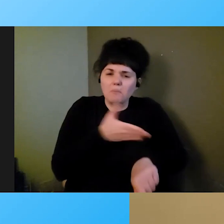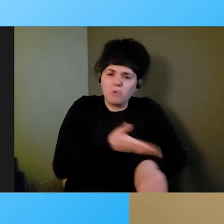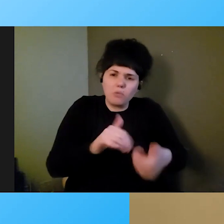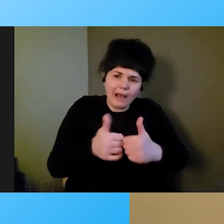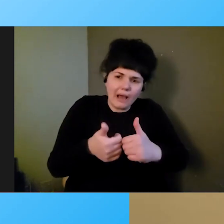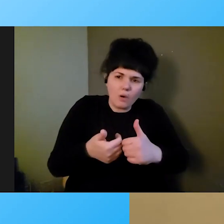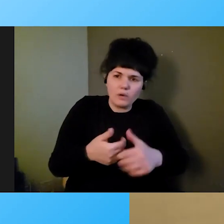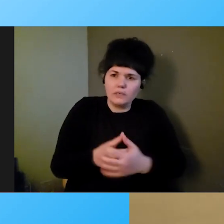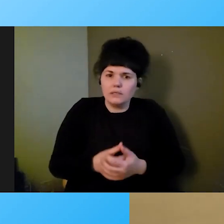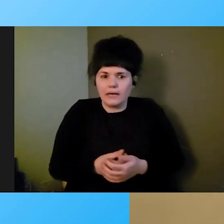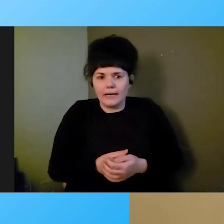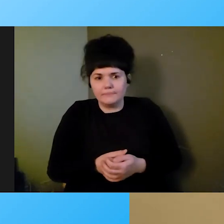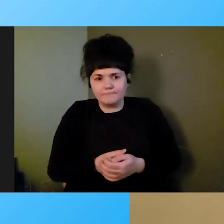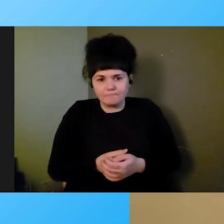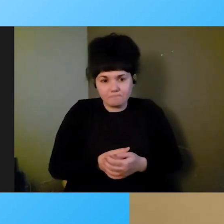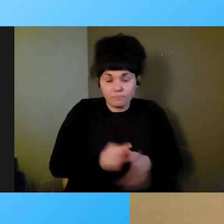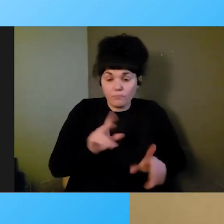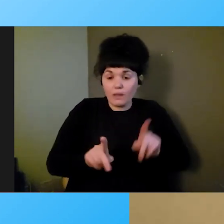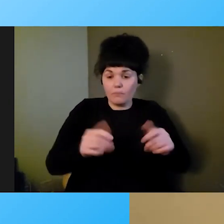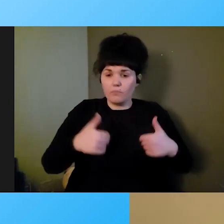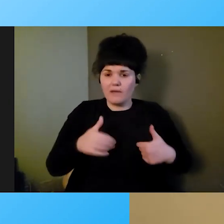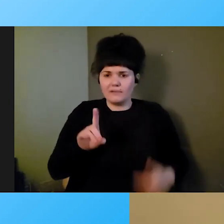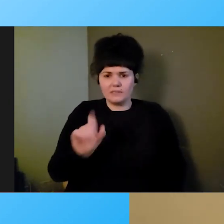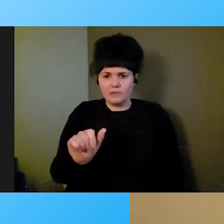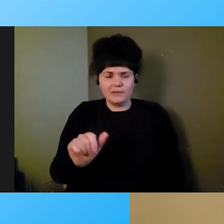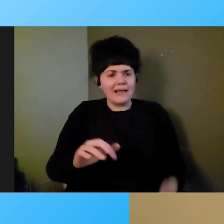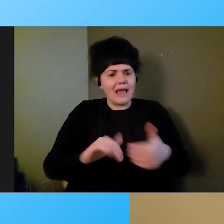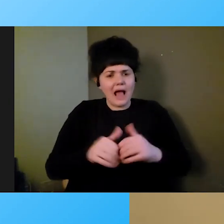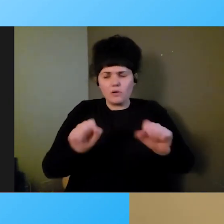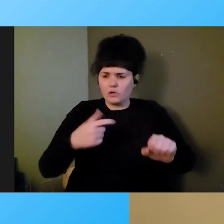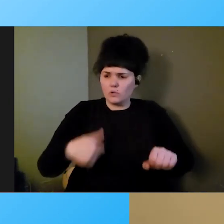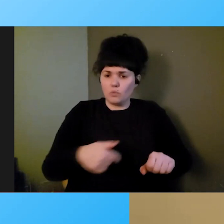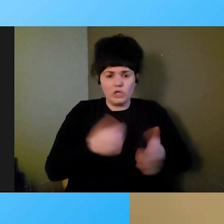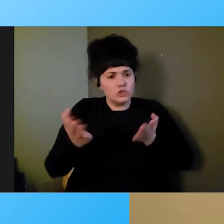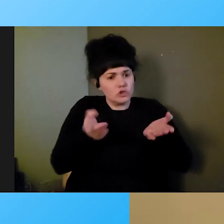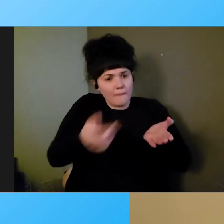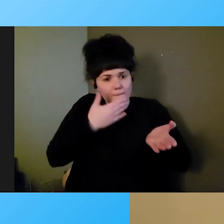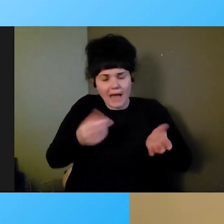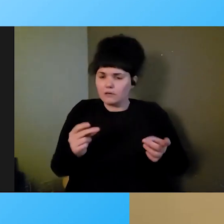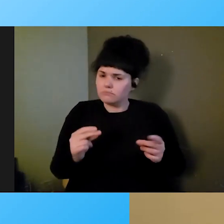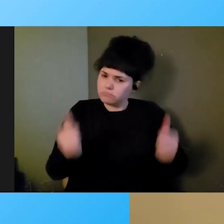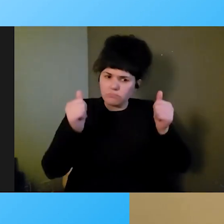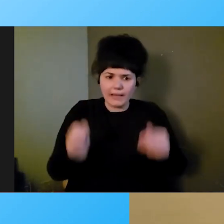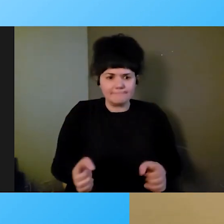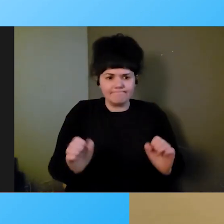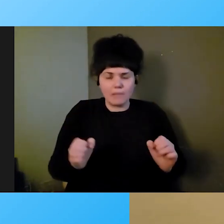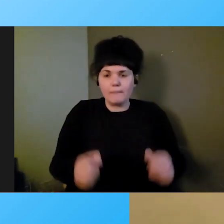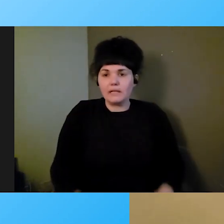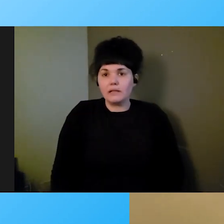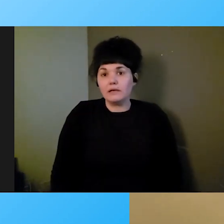how people with disabilities could be immediately better served. So I will be honest and say